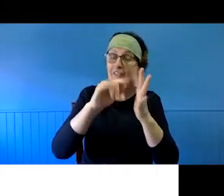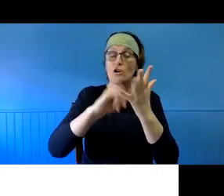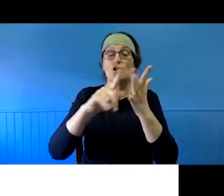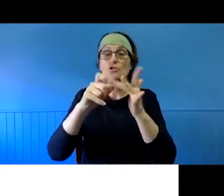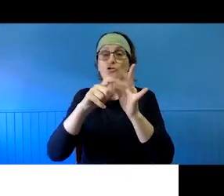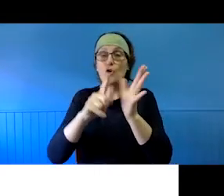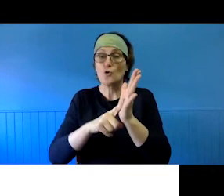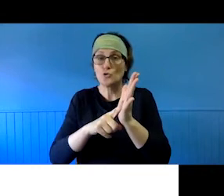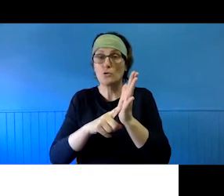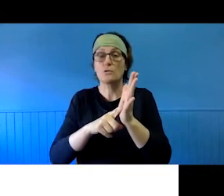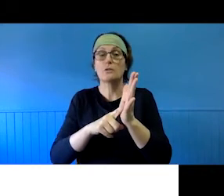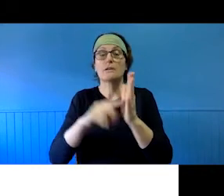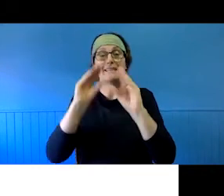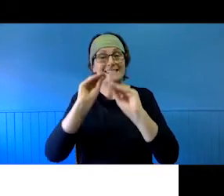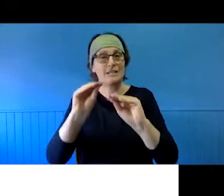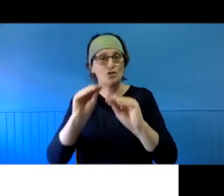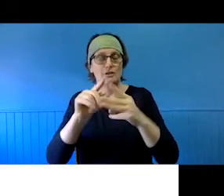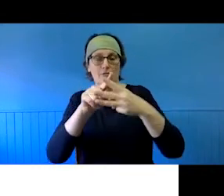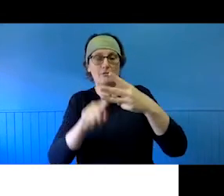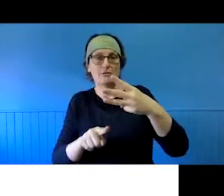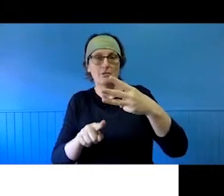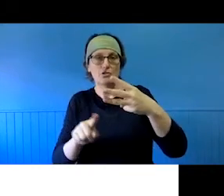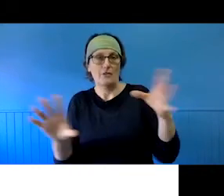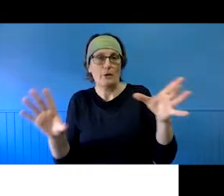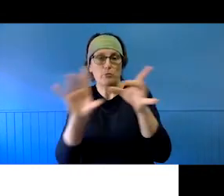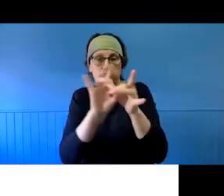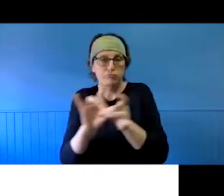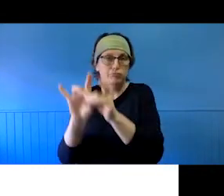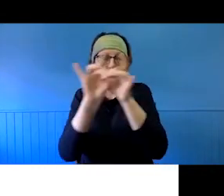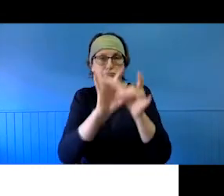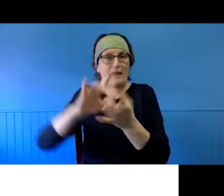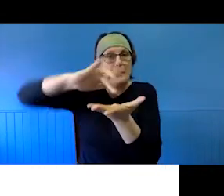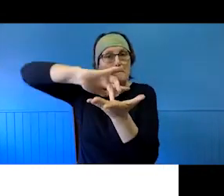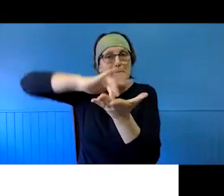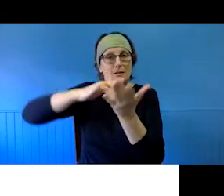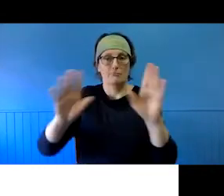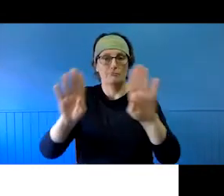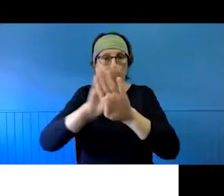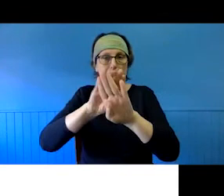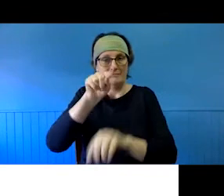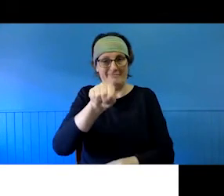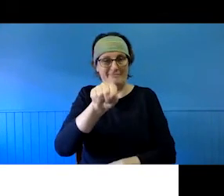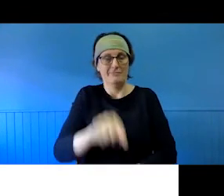presence that overlap each other and form a nexus in the centre. In the